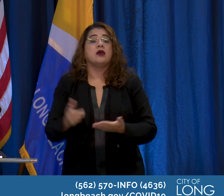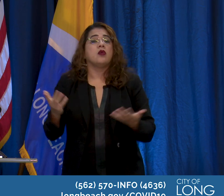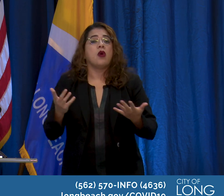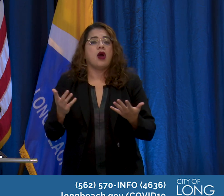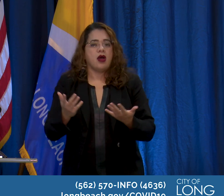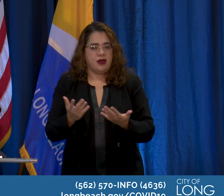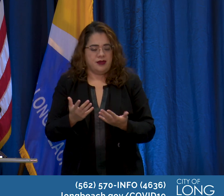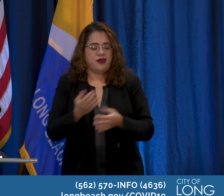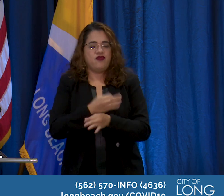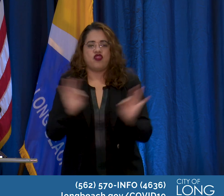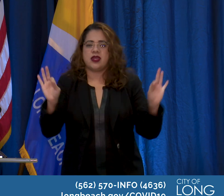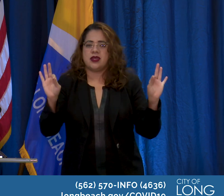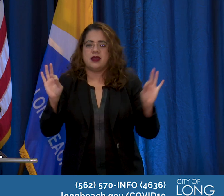free of charge.